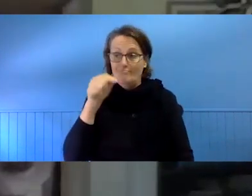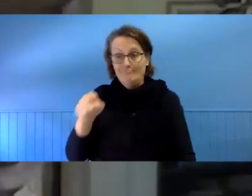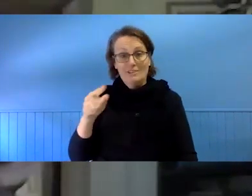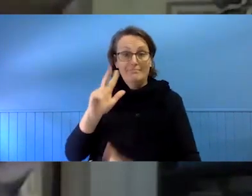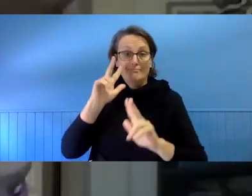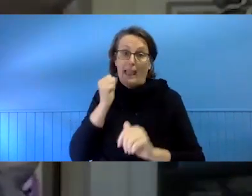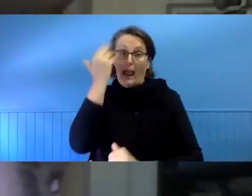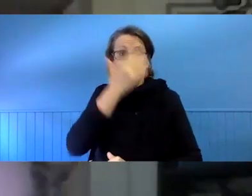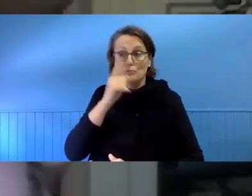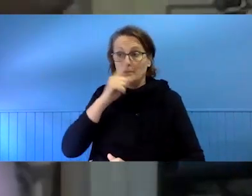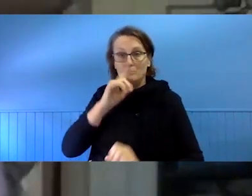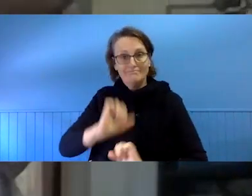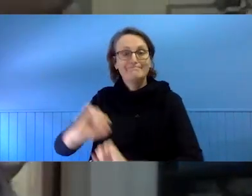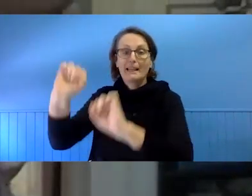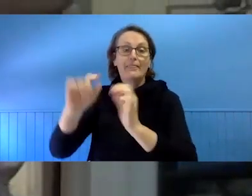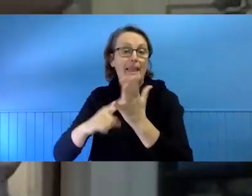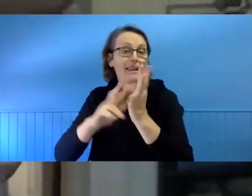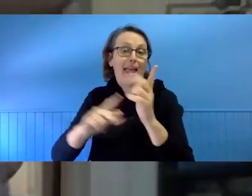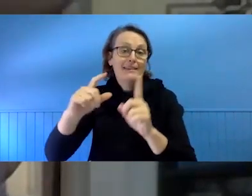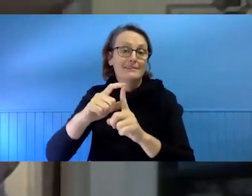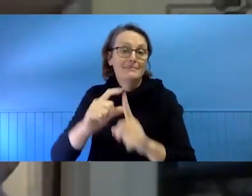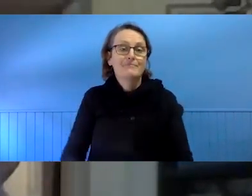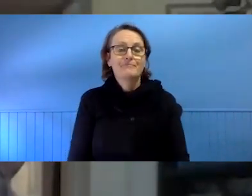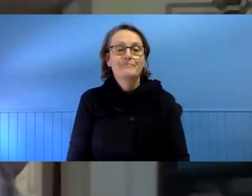The opening slide has a